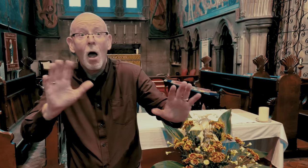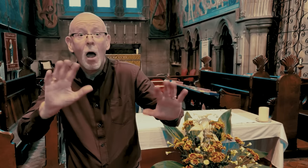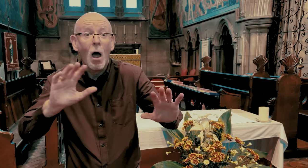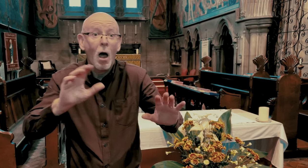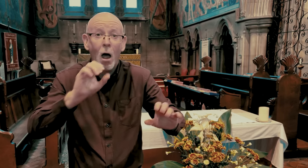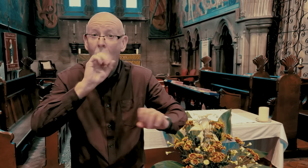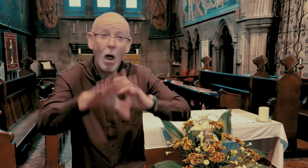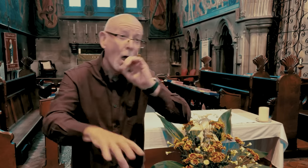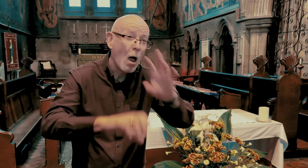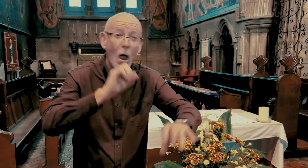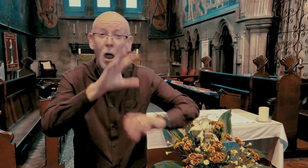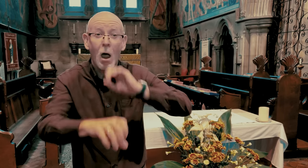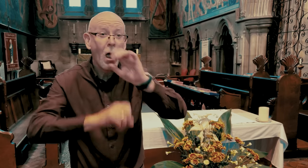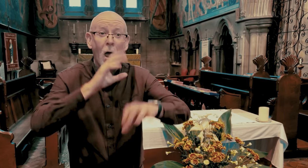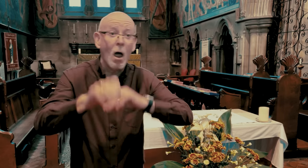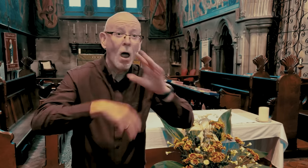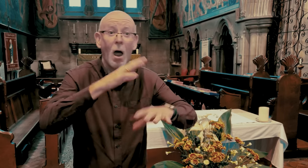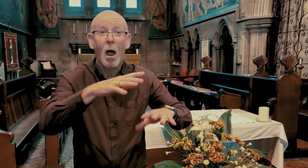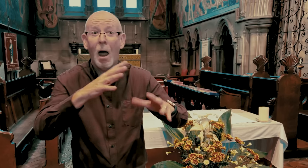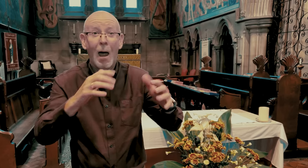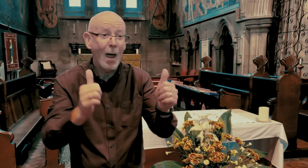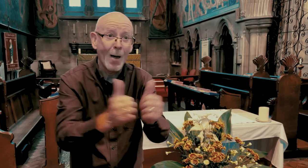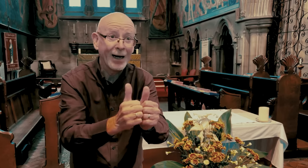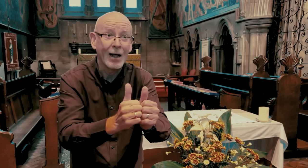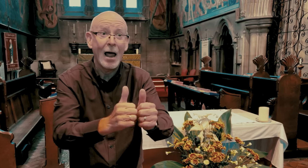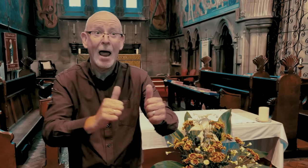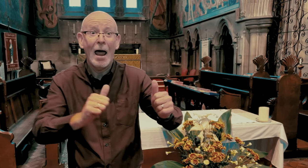"Amen, amen,"